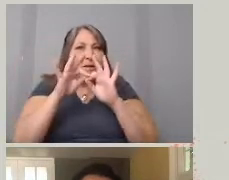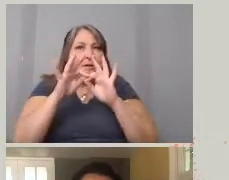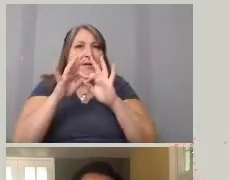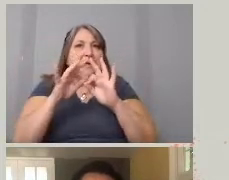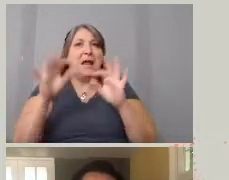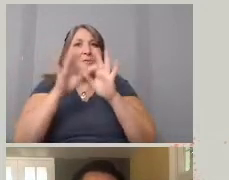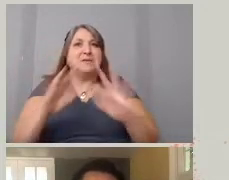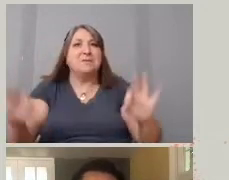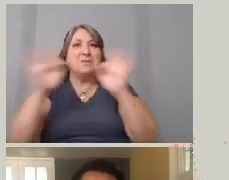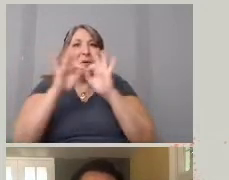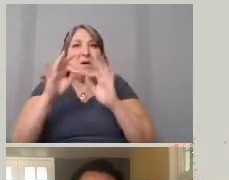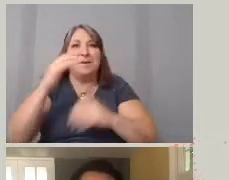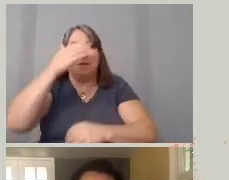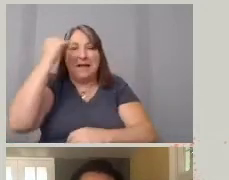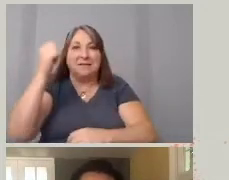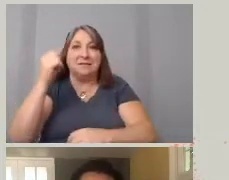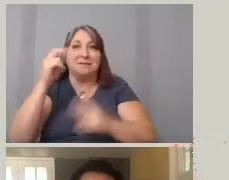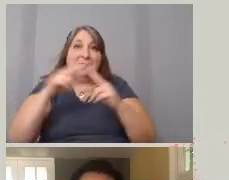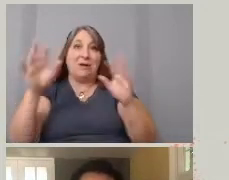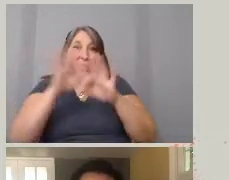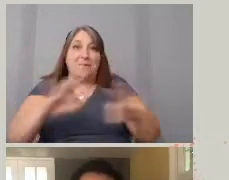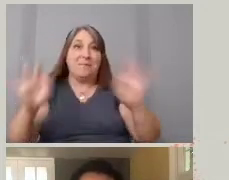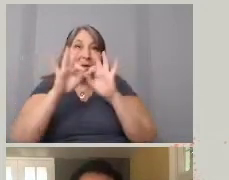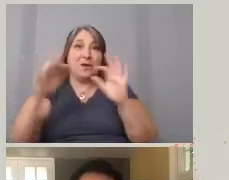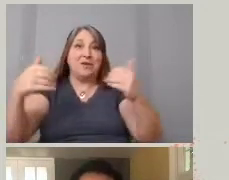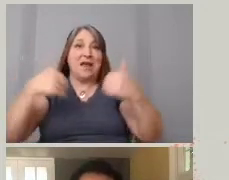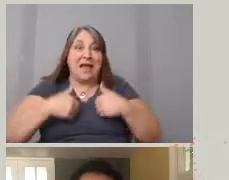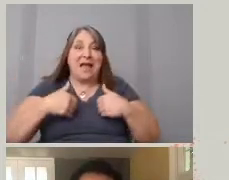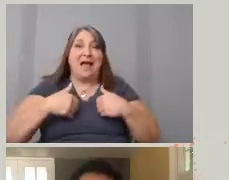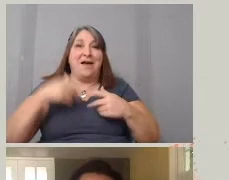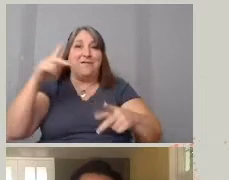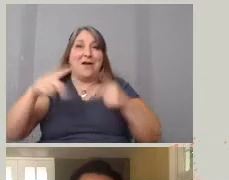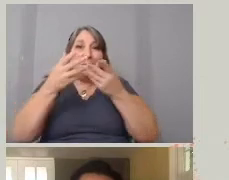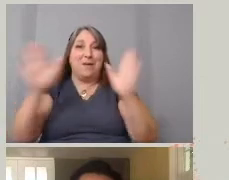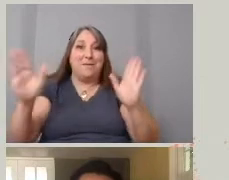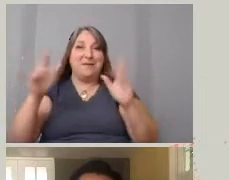because it's really important to have a public spot but because at the time,